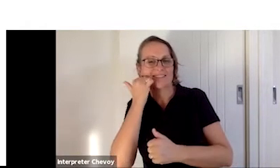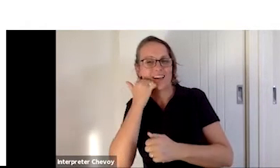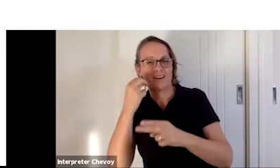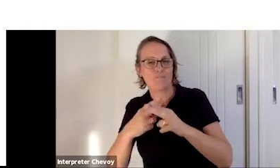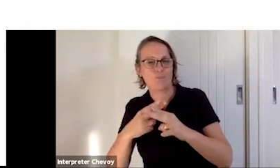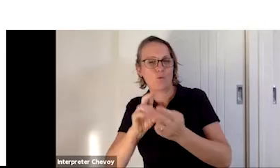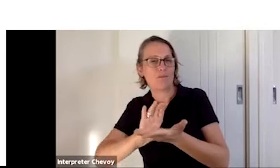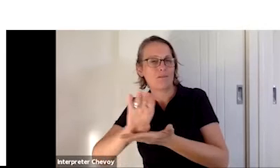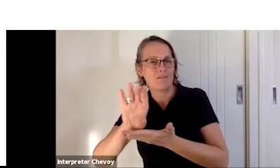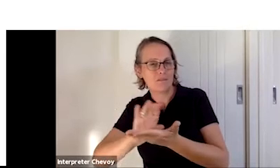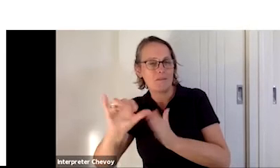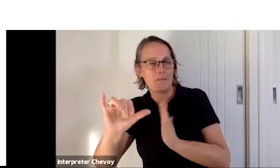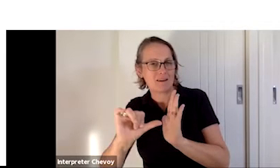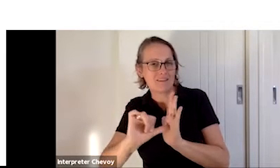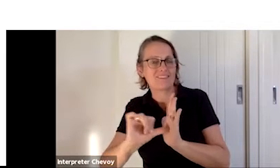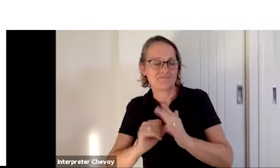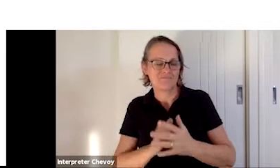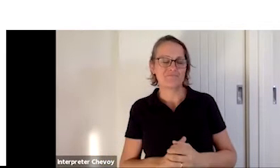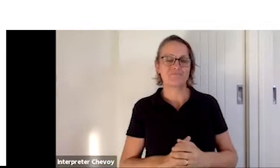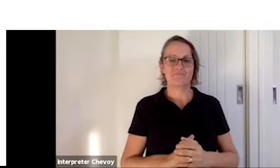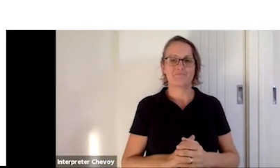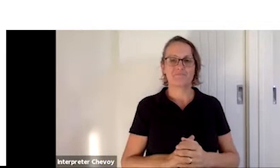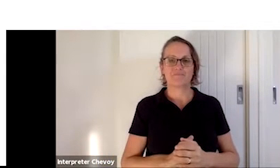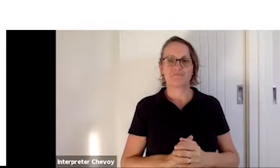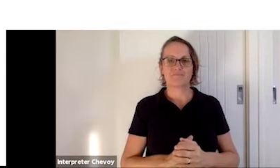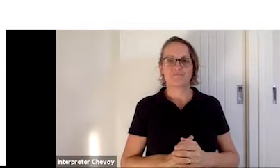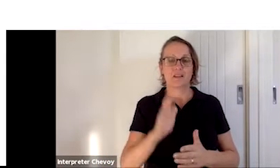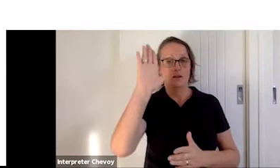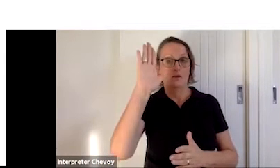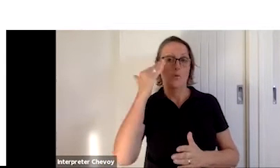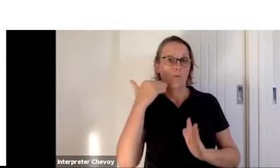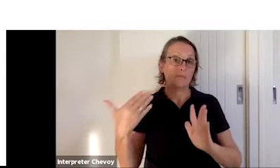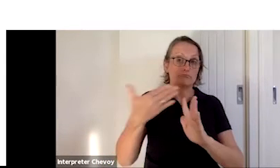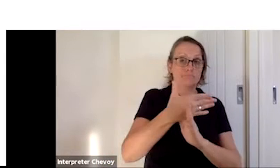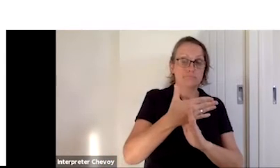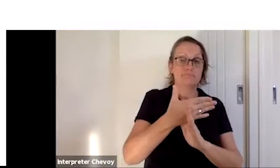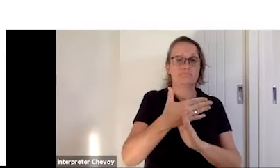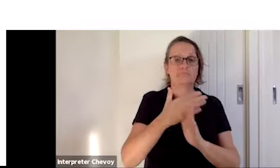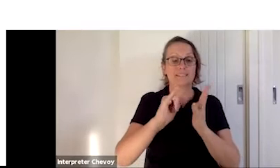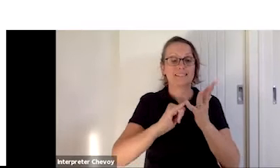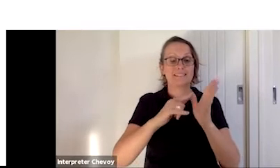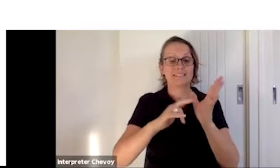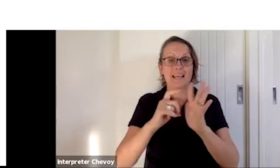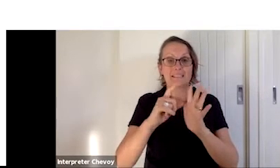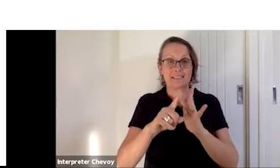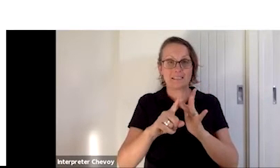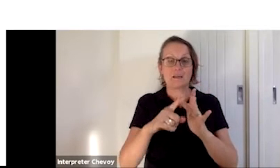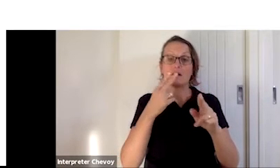May I just jump in, for the seven years that I've been at